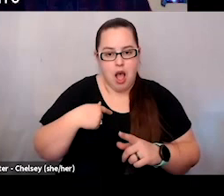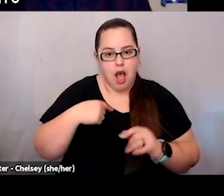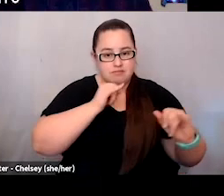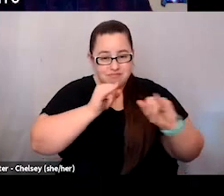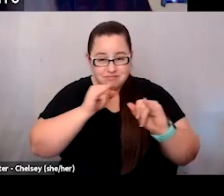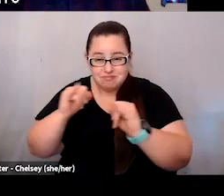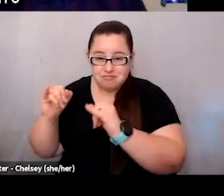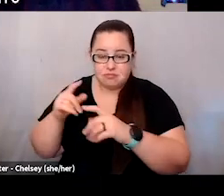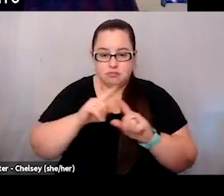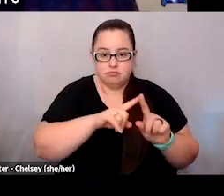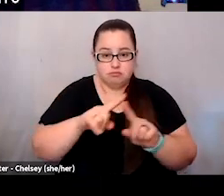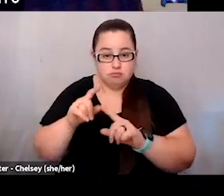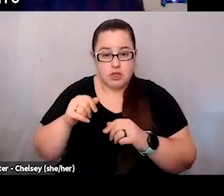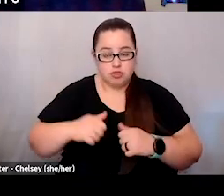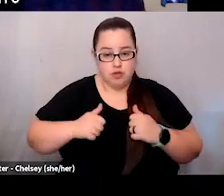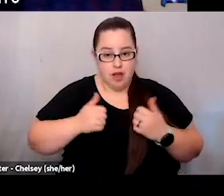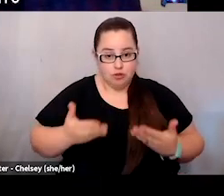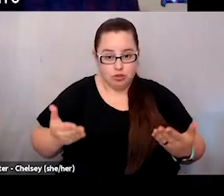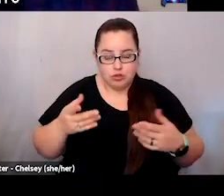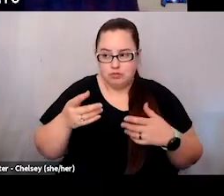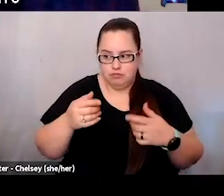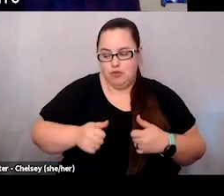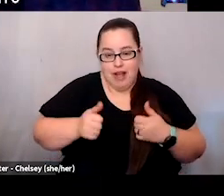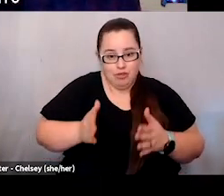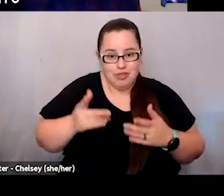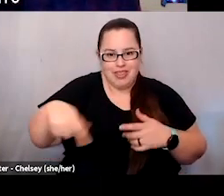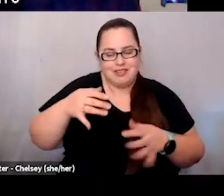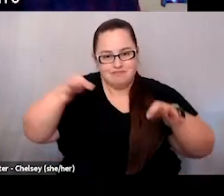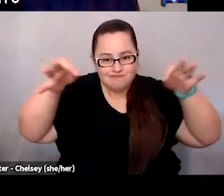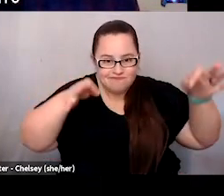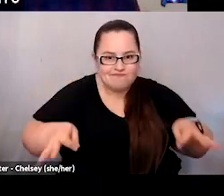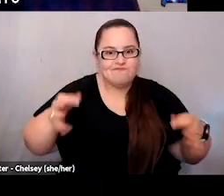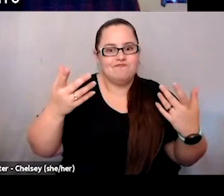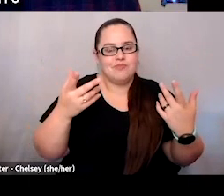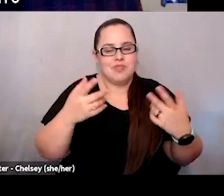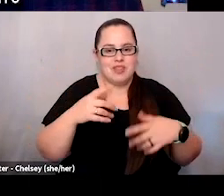interviewed a lot of survivors of the boarding school system. And they were very